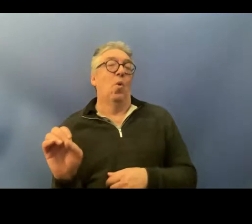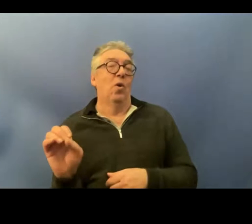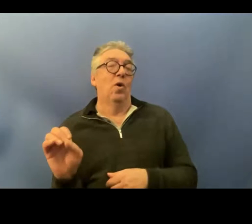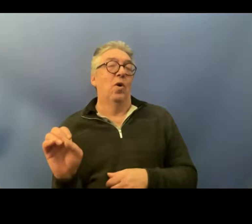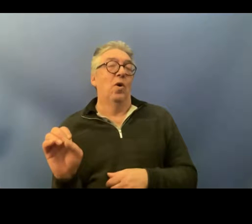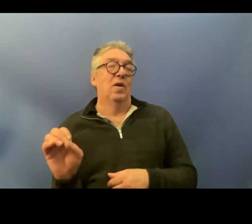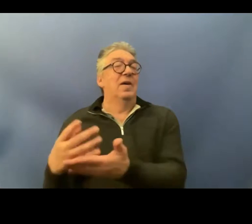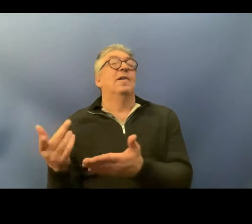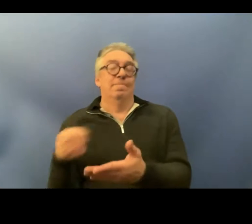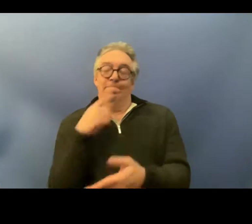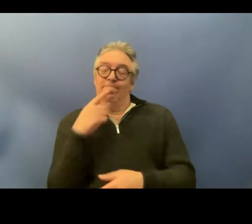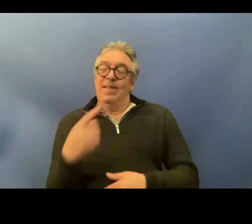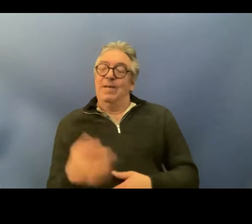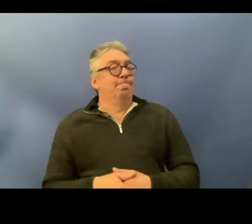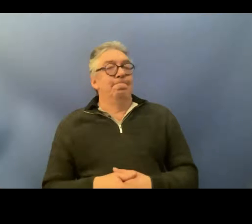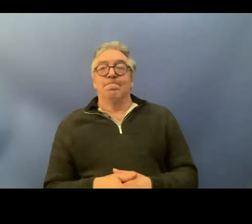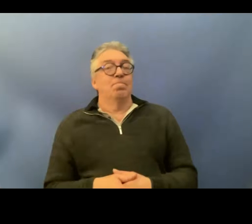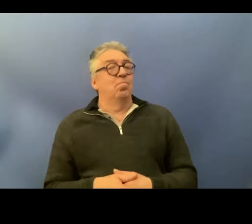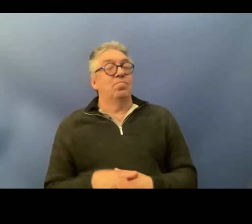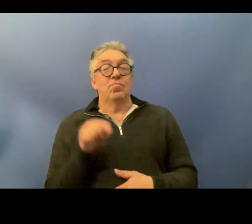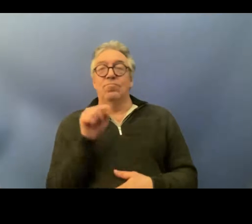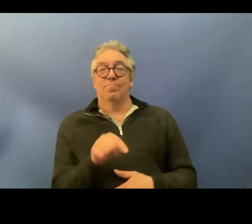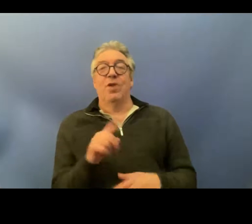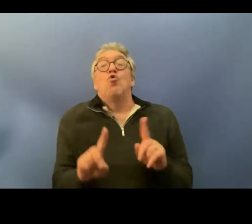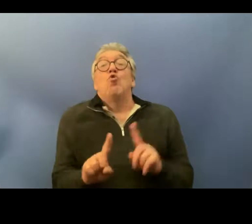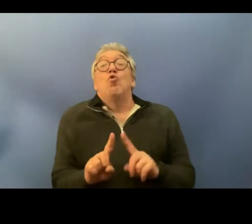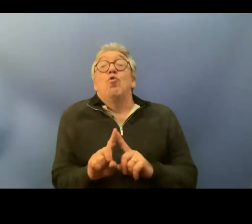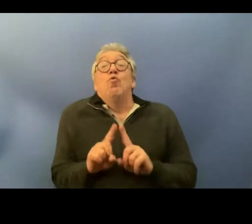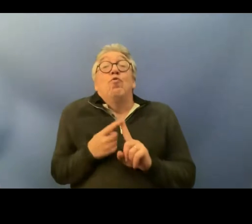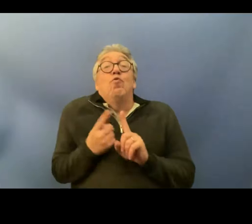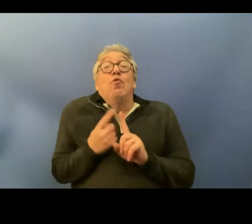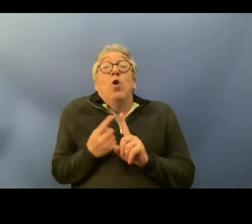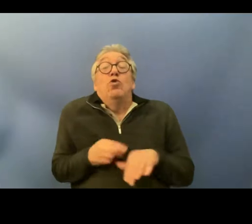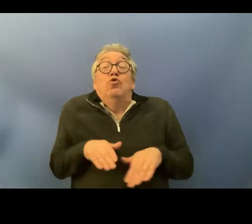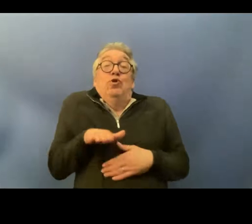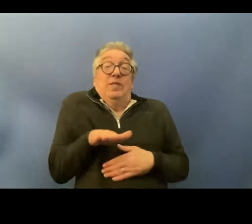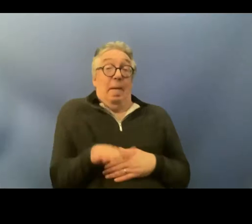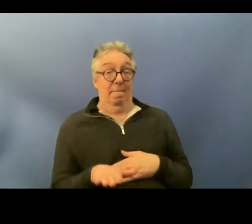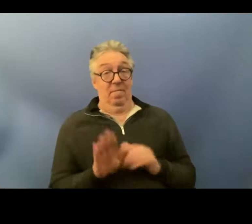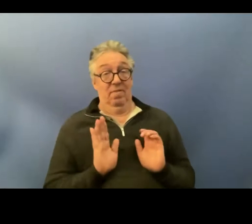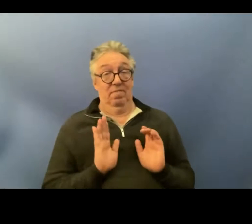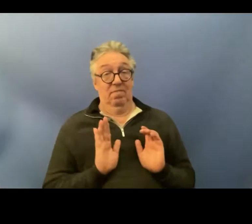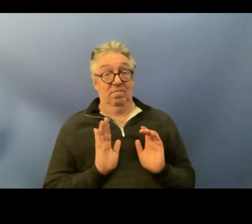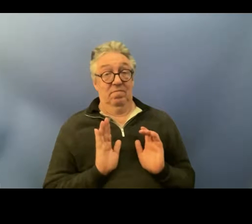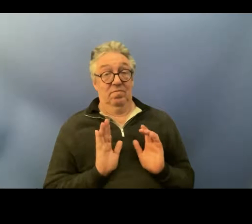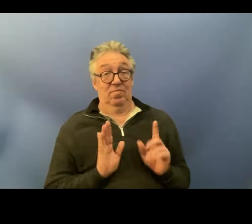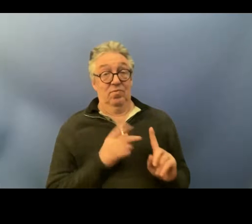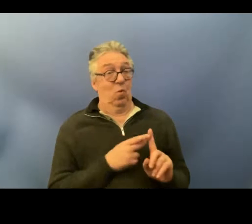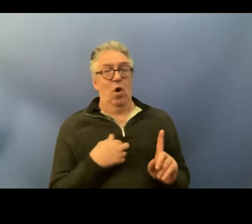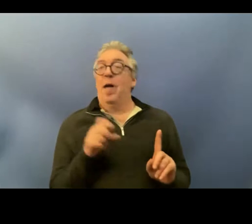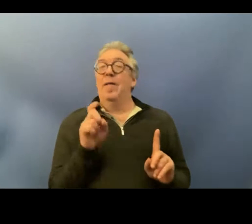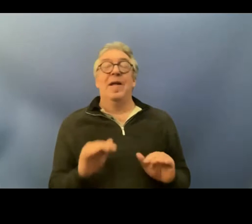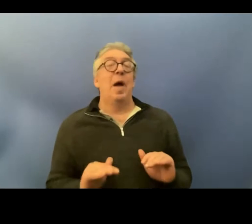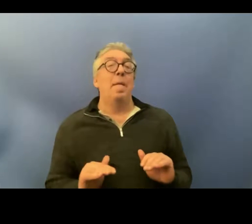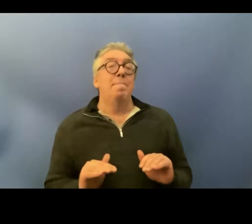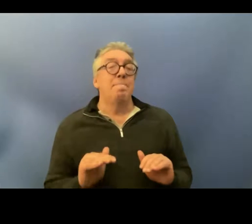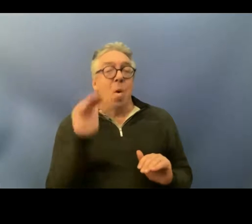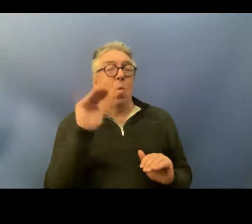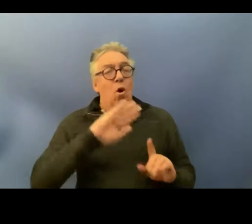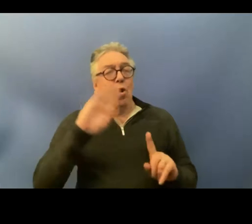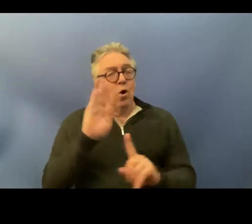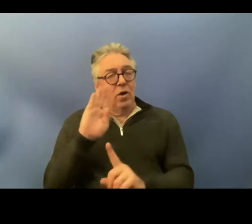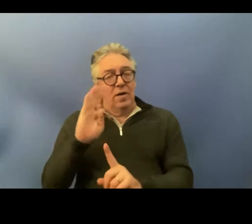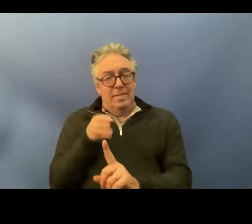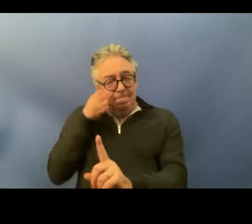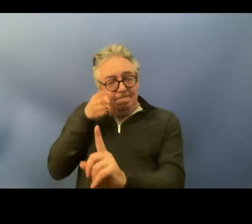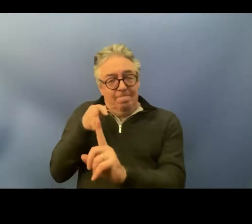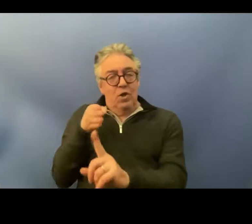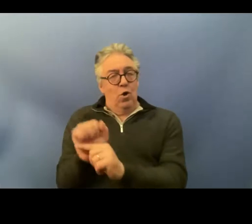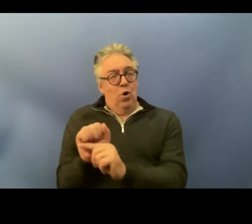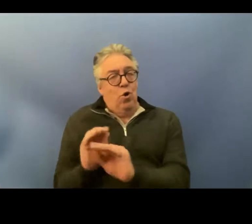reported agree it's an initial, general, first approach and requires more specific modules